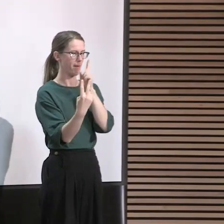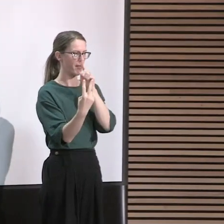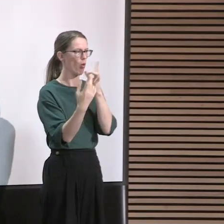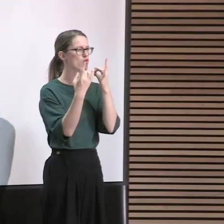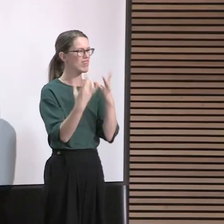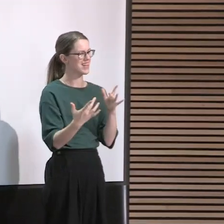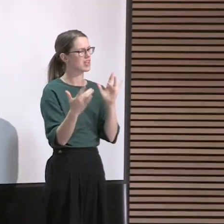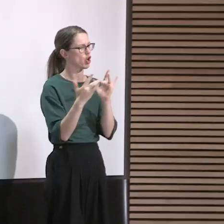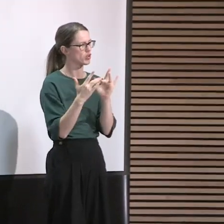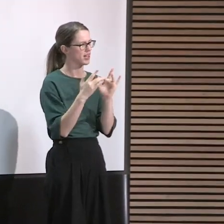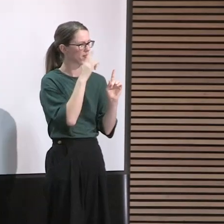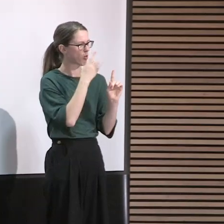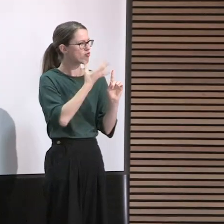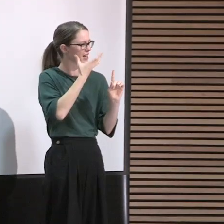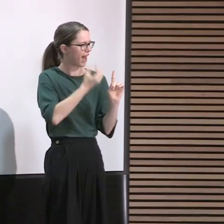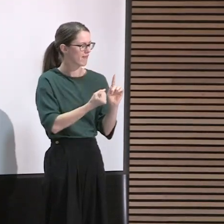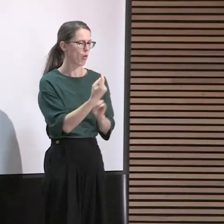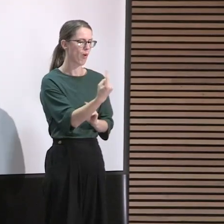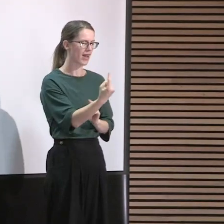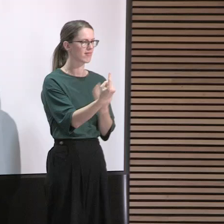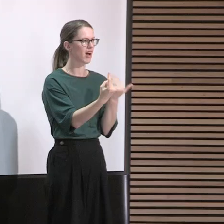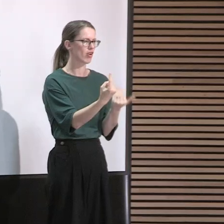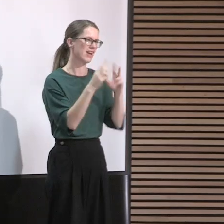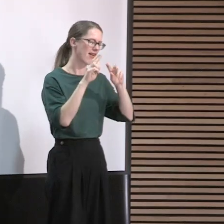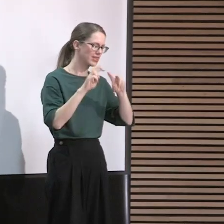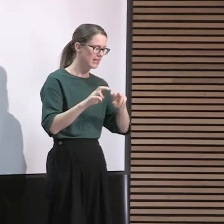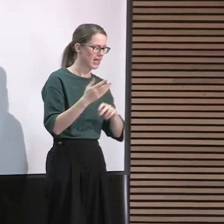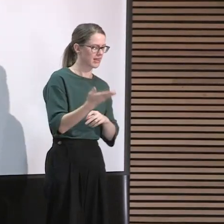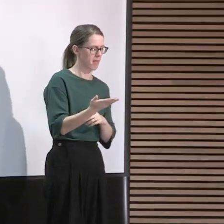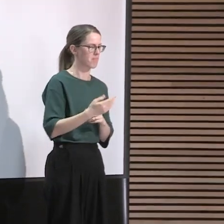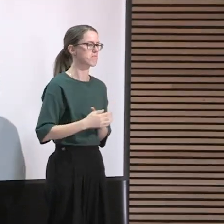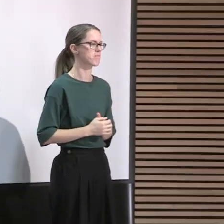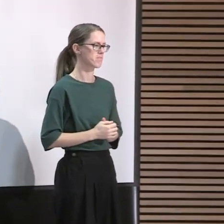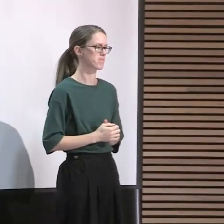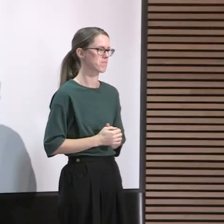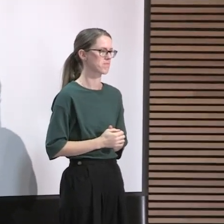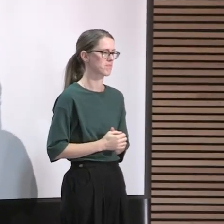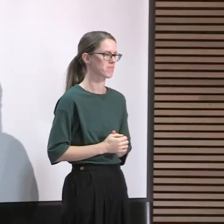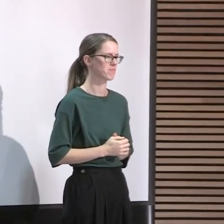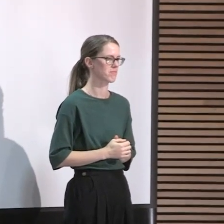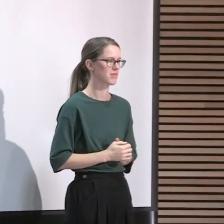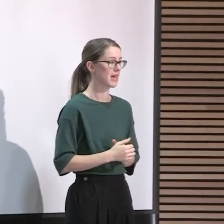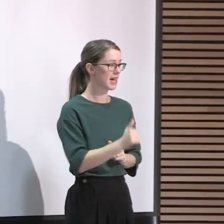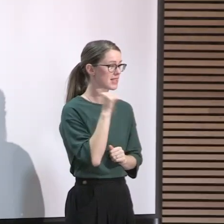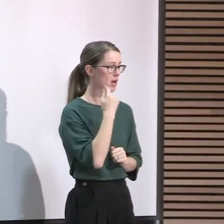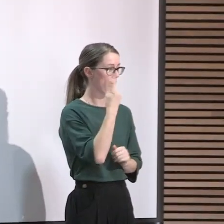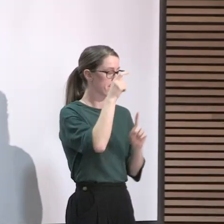There are three new community cases. Two are contacts of cases that were already known